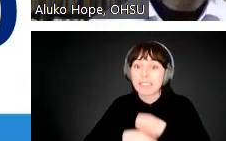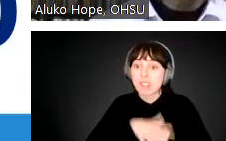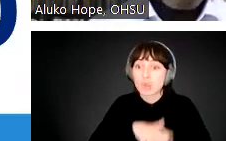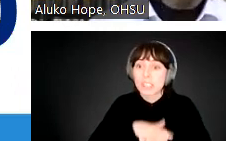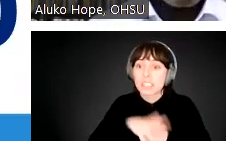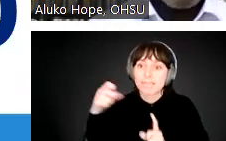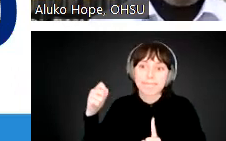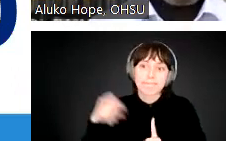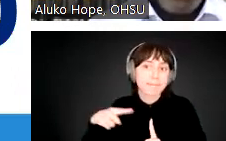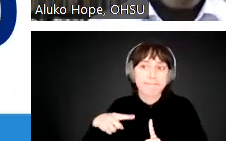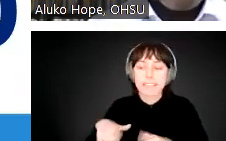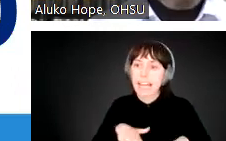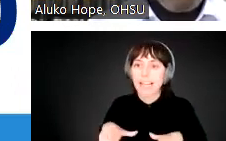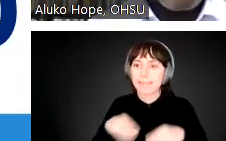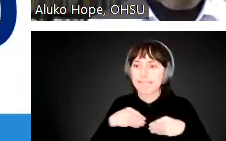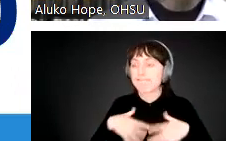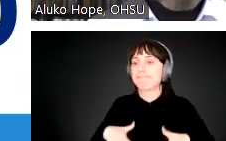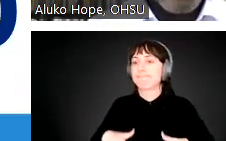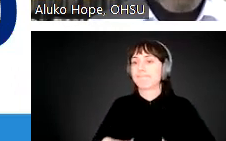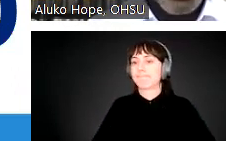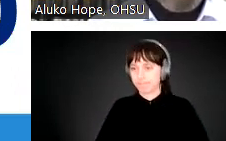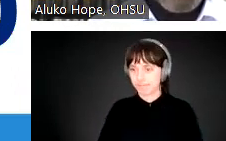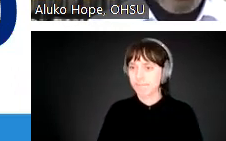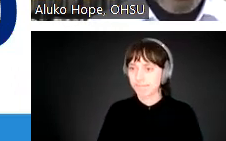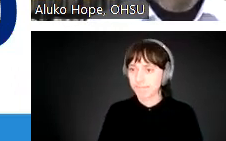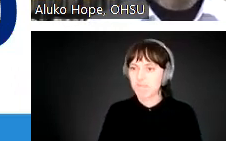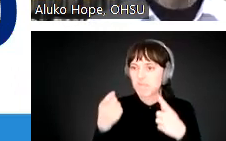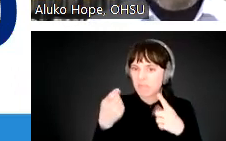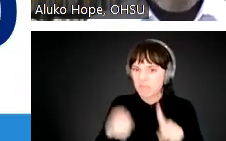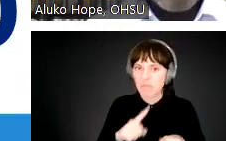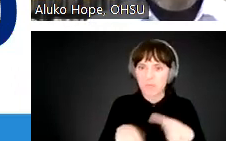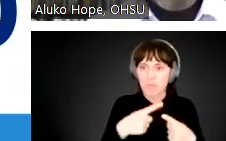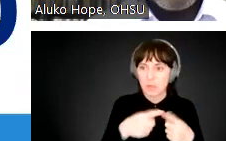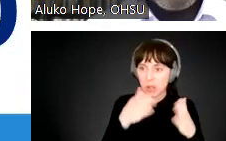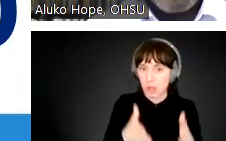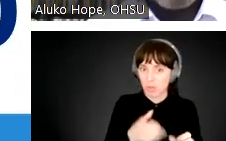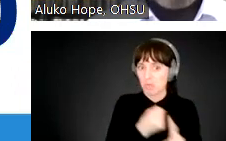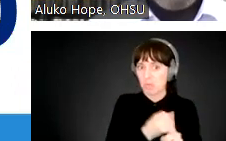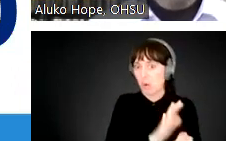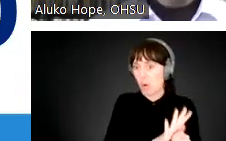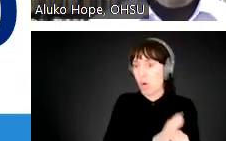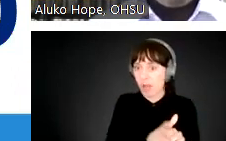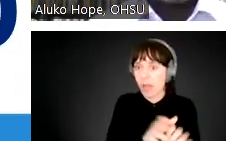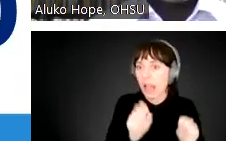that's something that can certainly happen when somebody gets a viral infection like COVID. And then for some